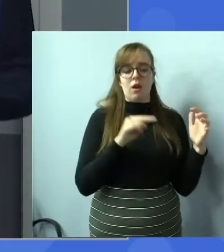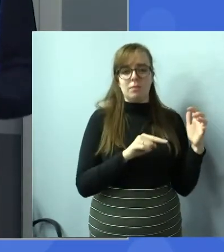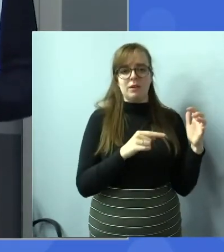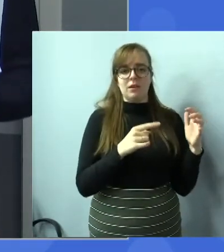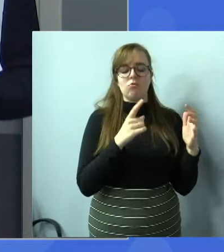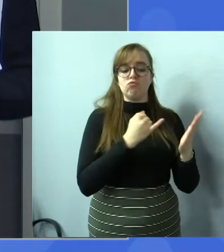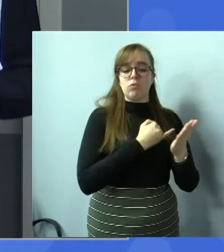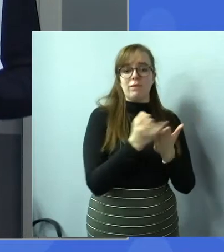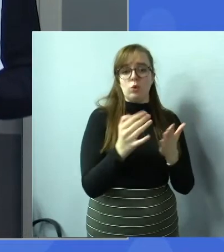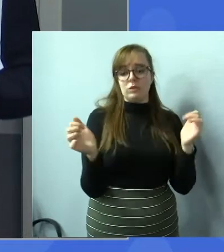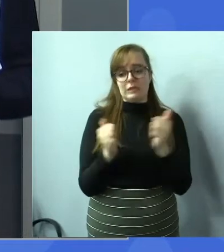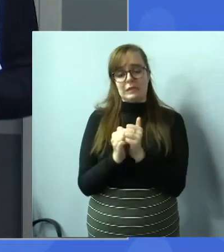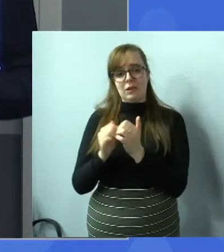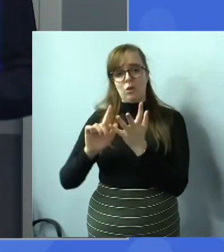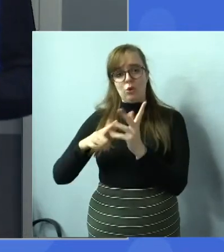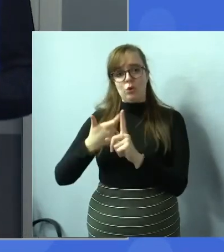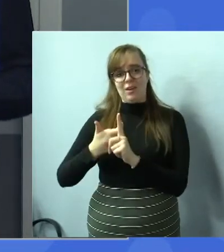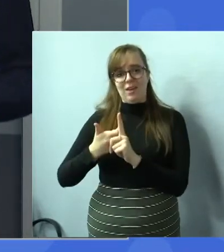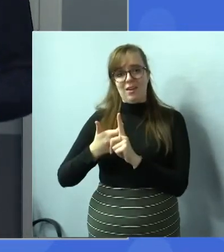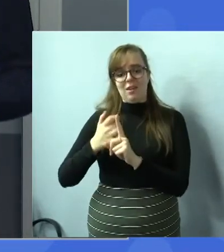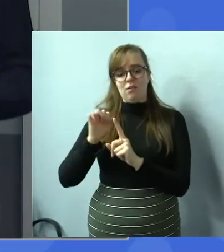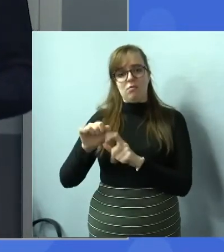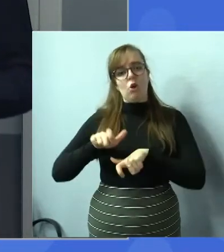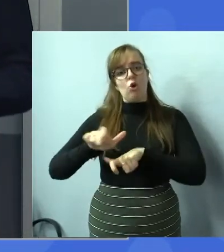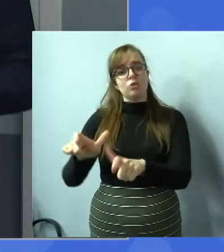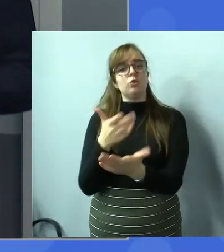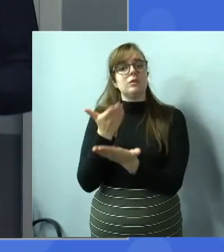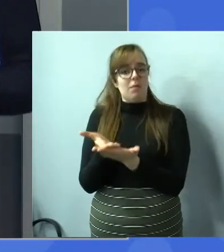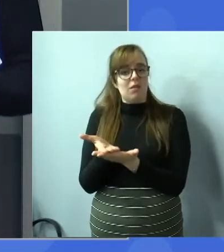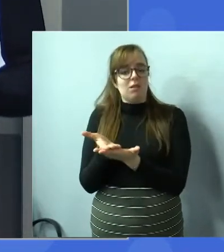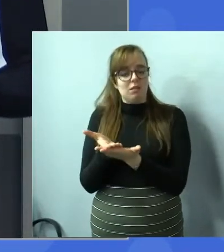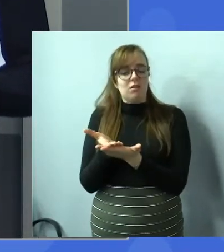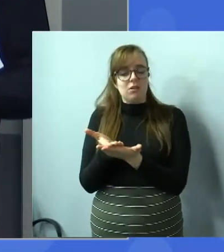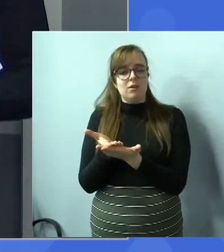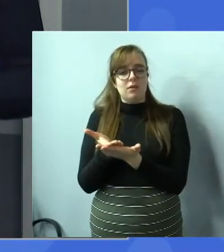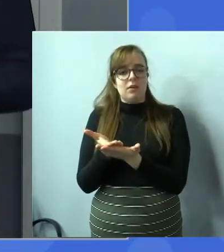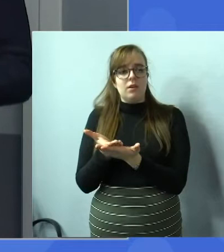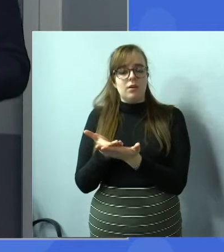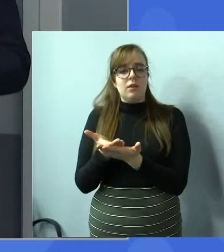to the UK's continuity bail and and response to refusing consent and